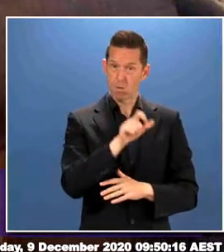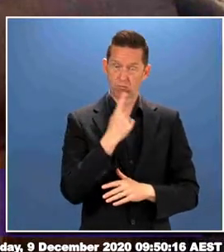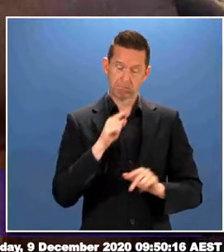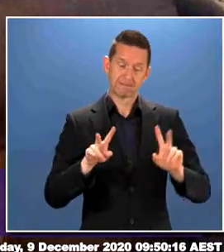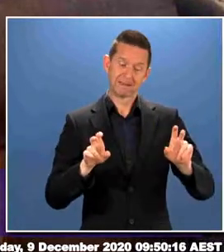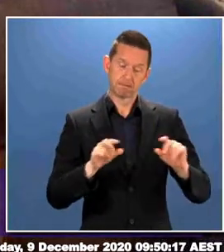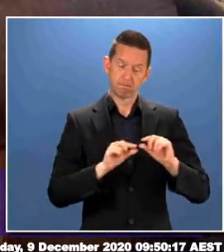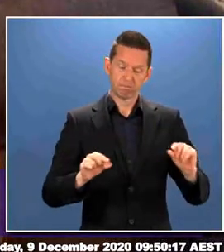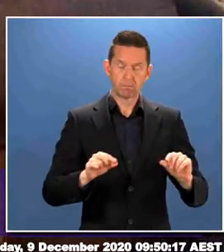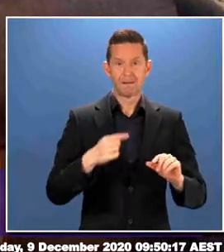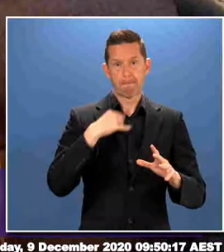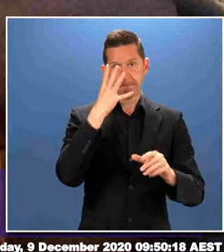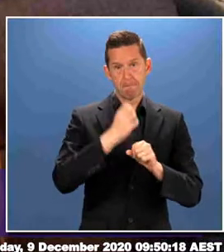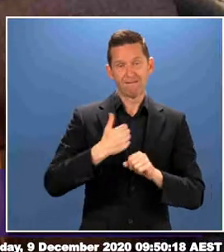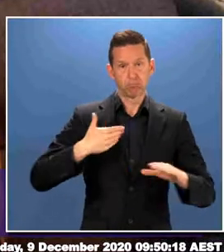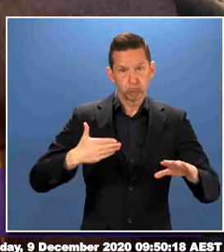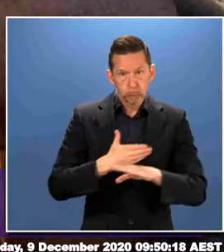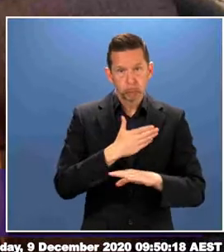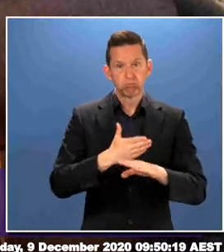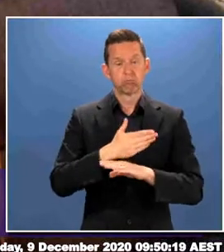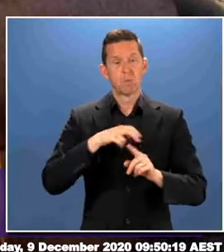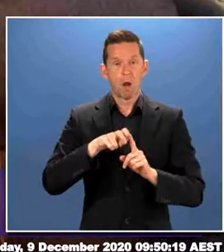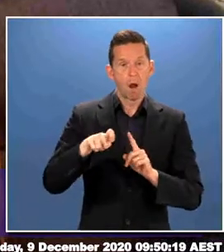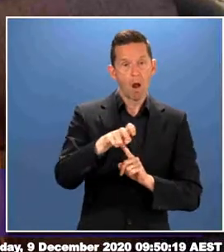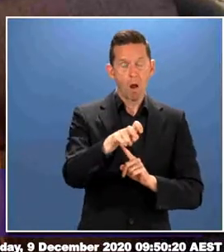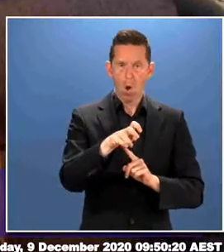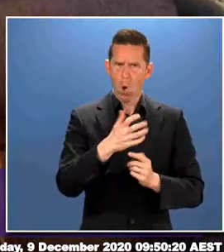and employment journey are deeply enriched by my journey of disability,